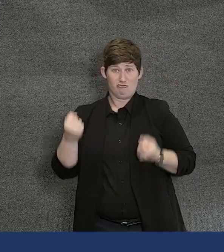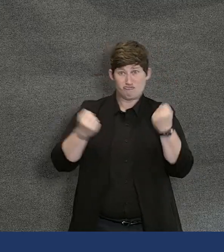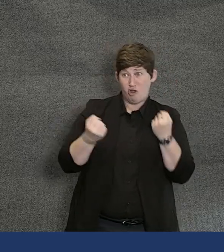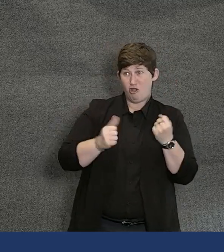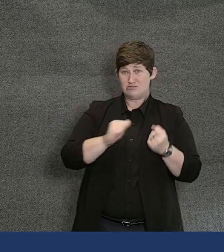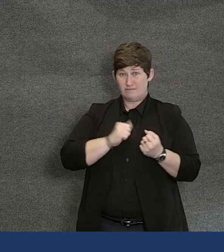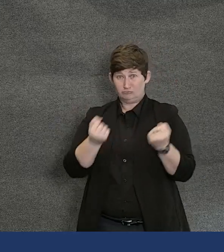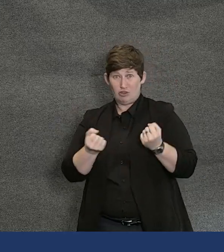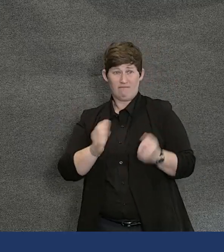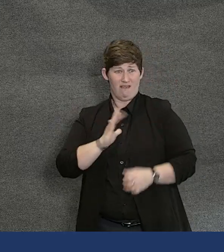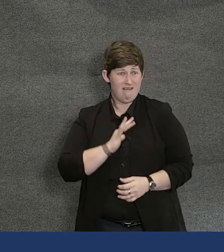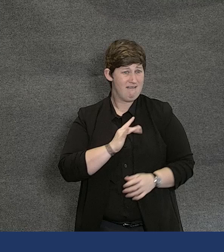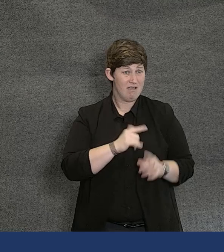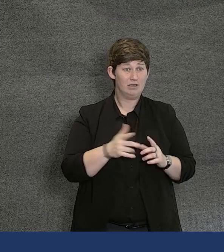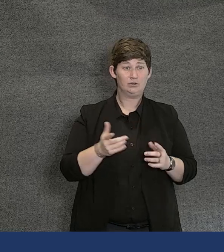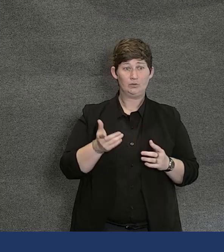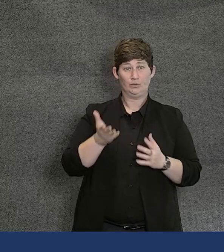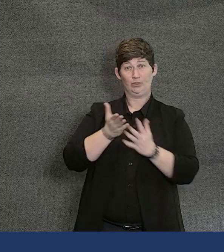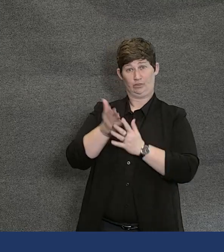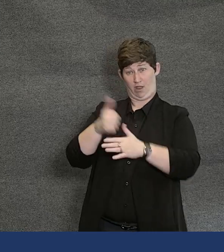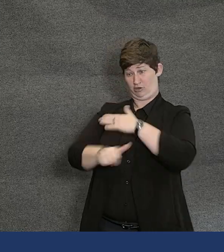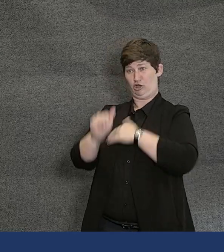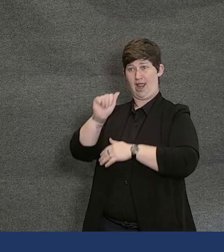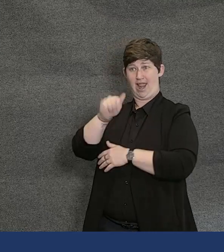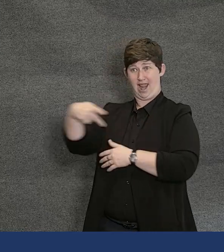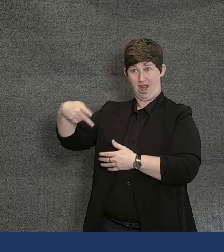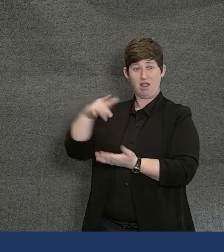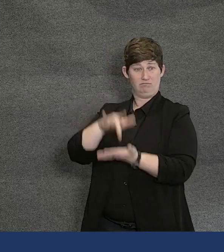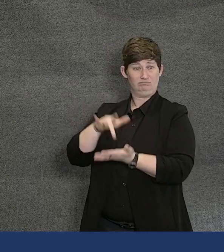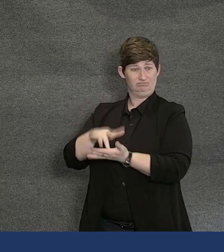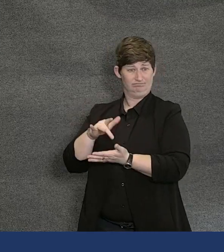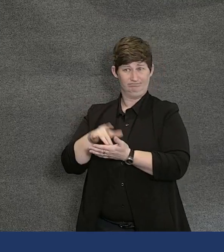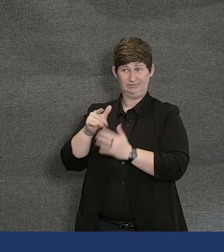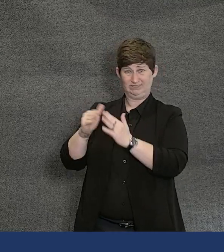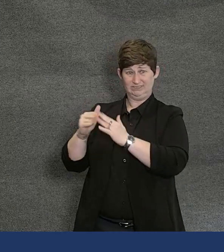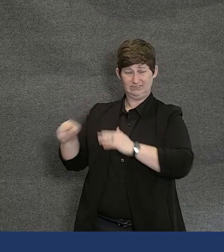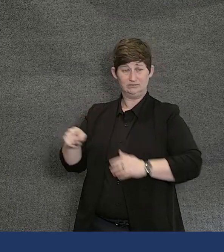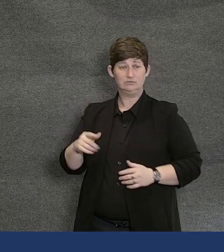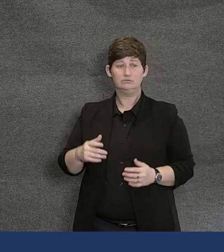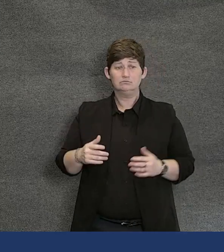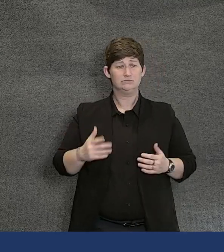through the app depending on which city you live in. So some cities, I believe you can do that.